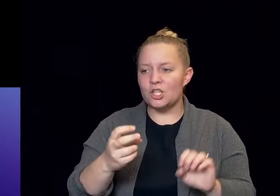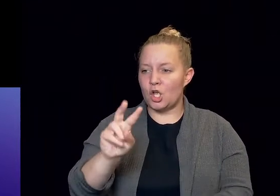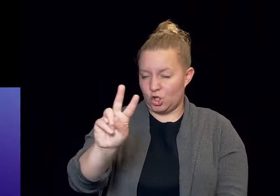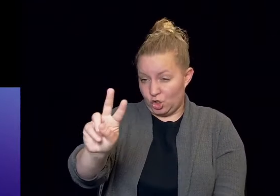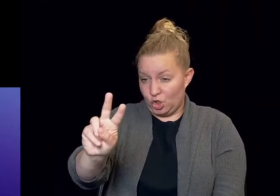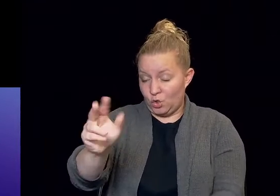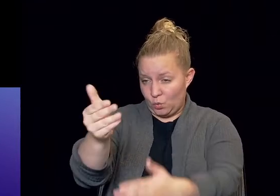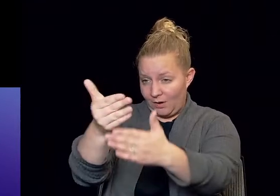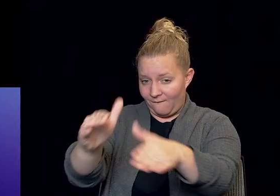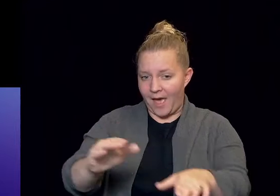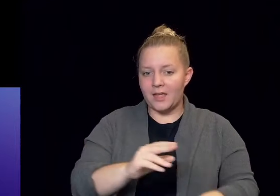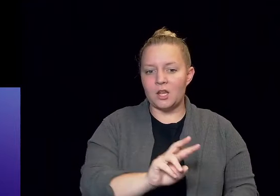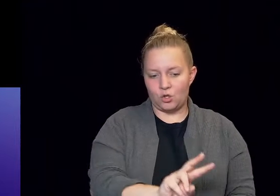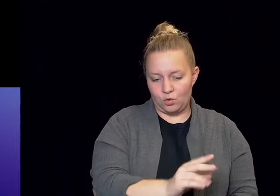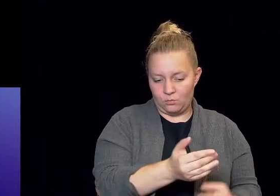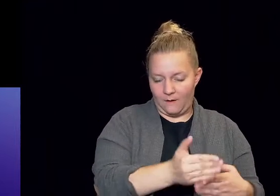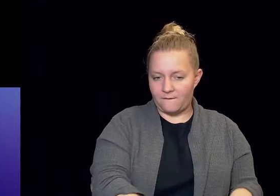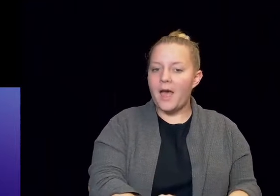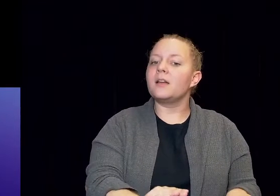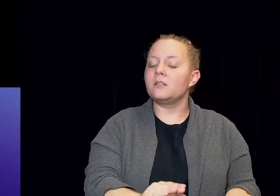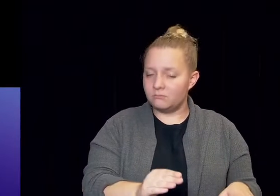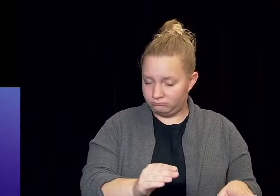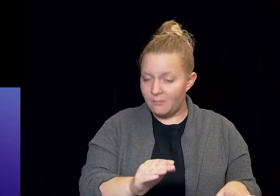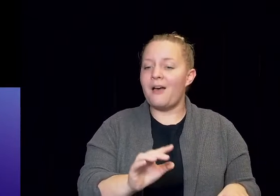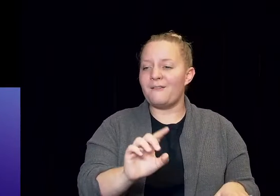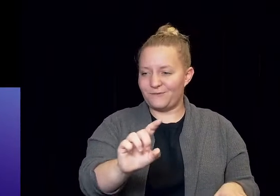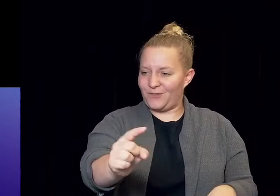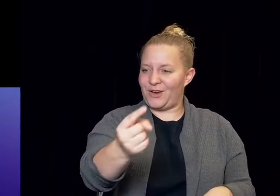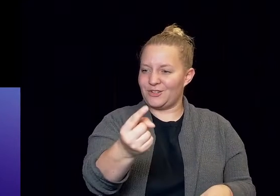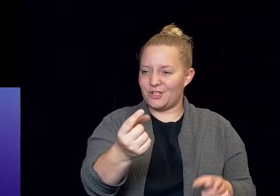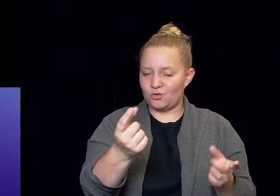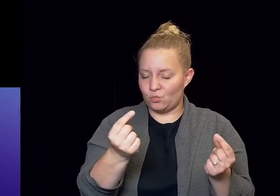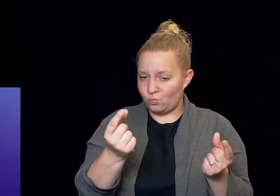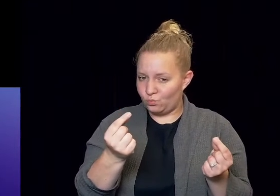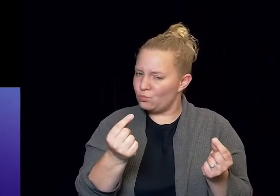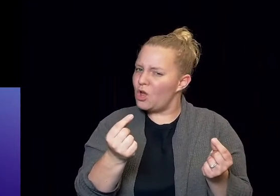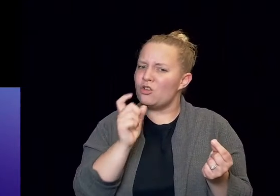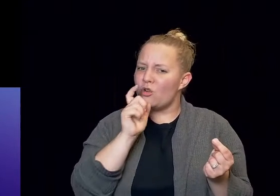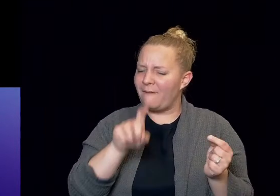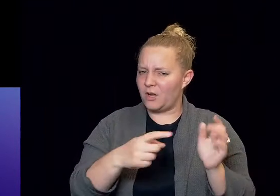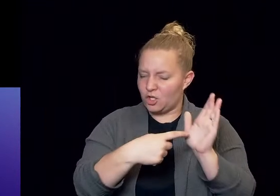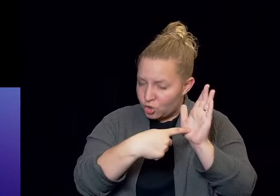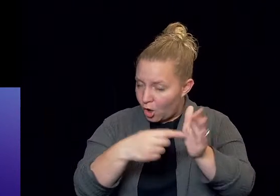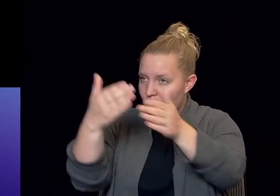by 2 first. And so, all we do there you don't necessarily have to show that dividing by 2.